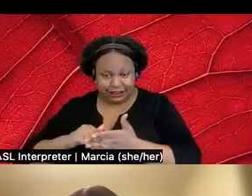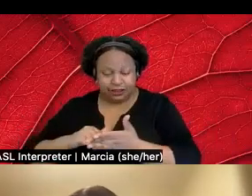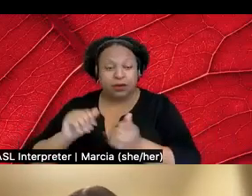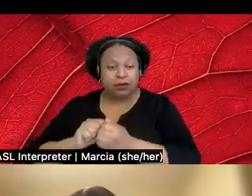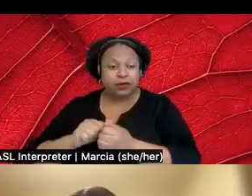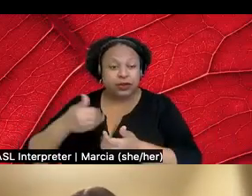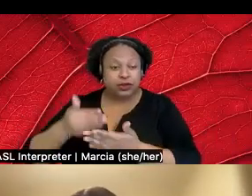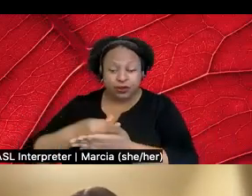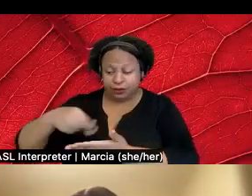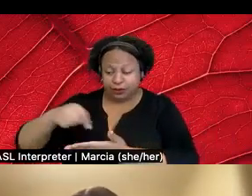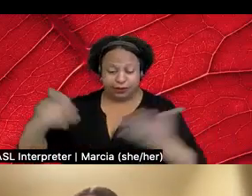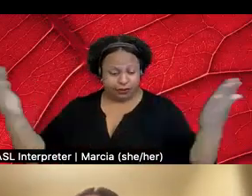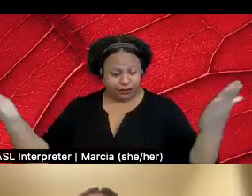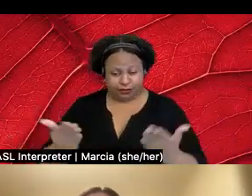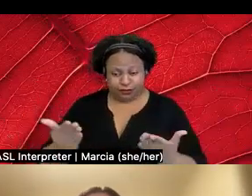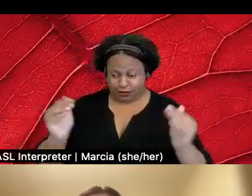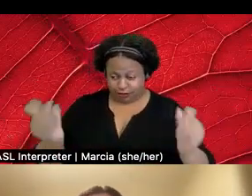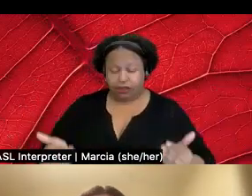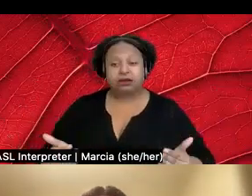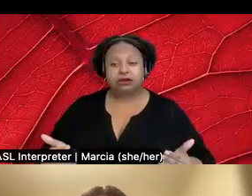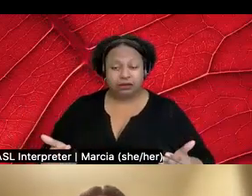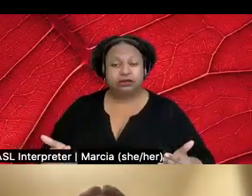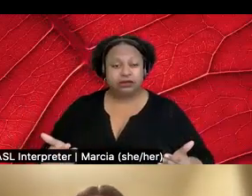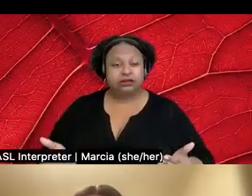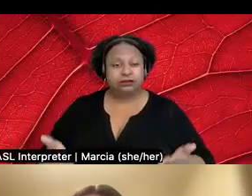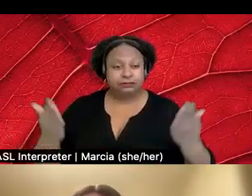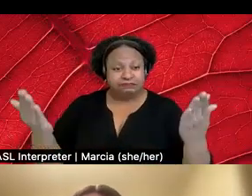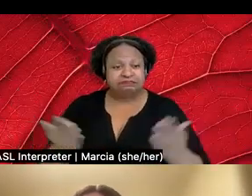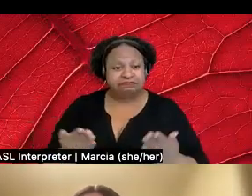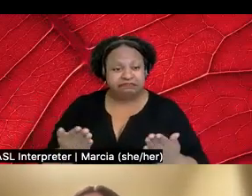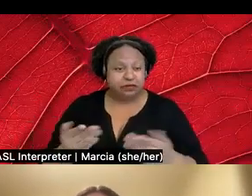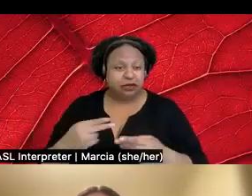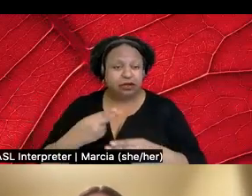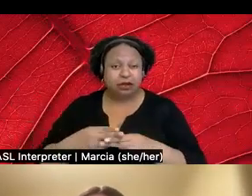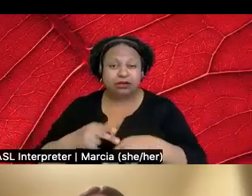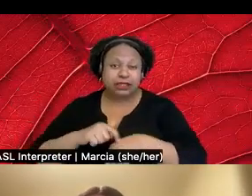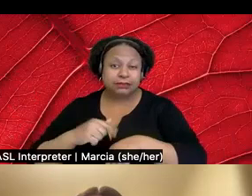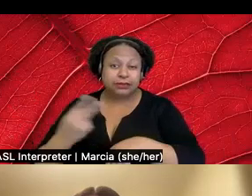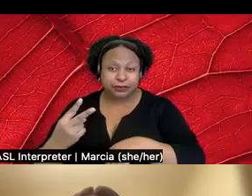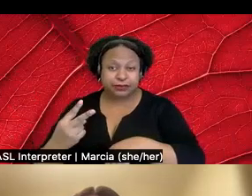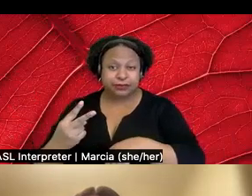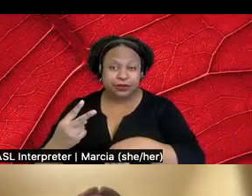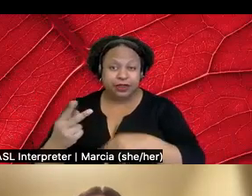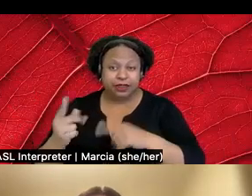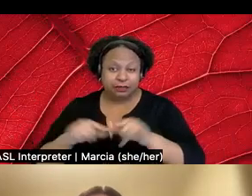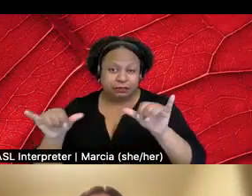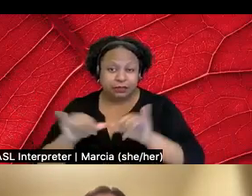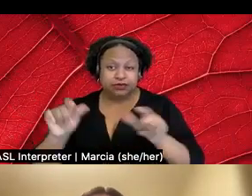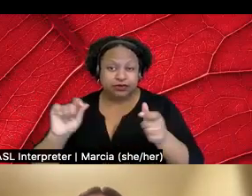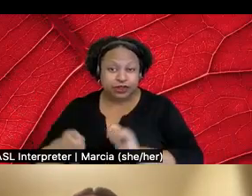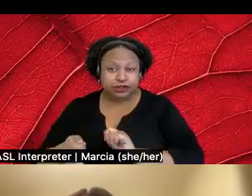And then we call that time two. So, you can quantify the change that has occurred by subtracting